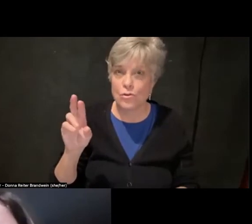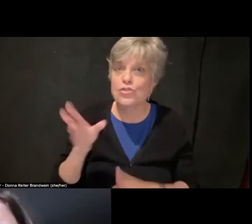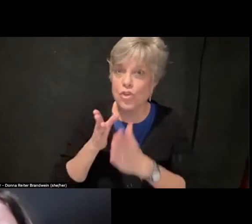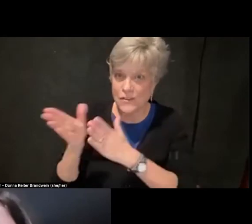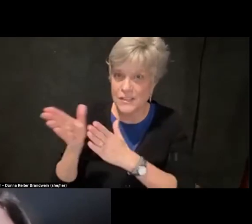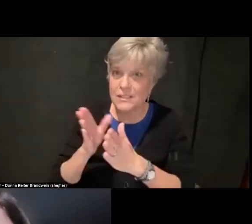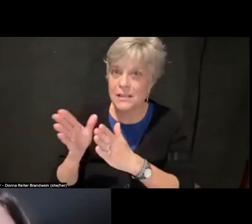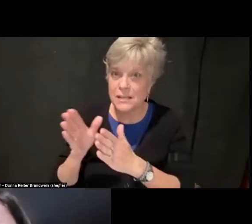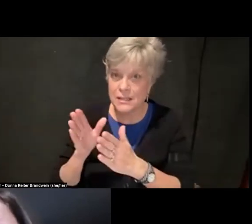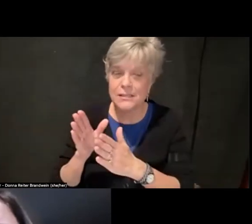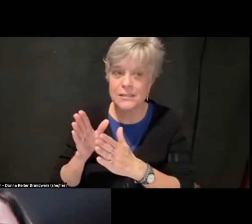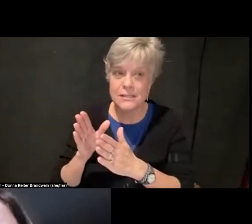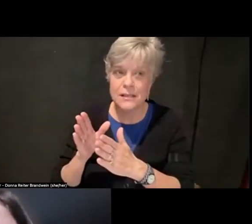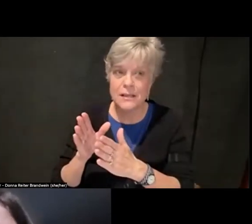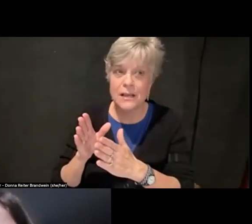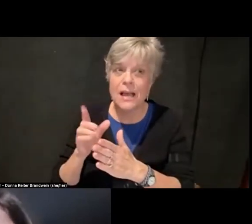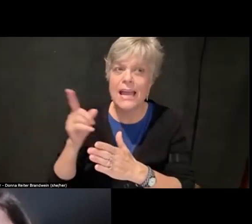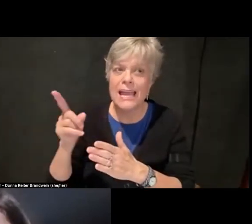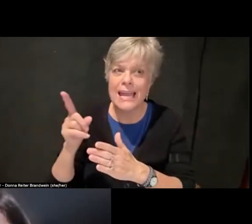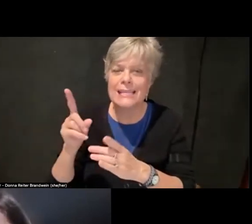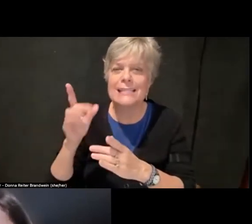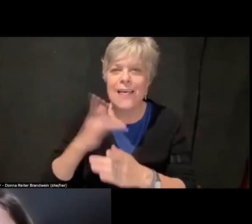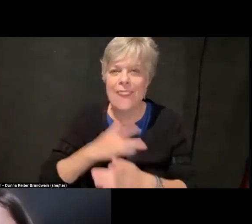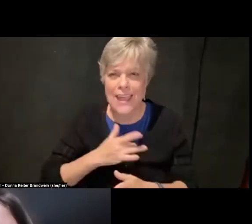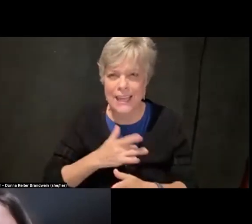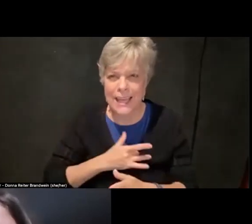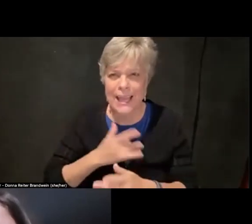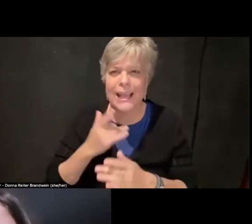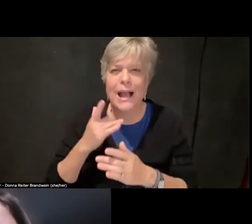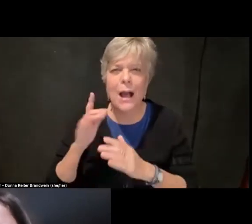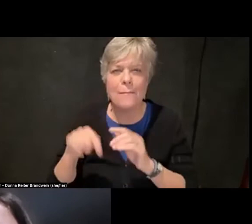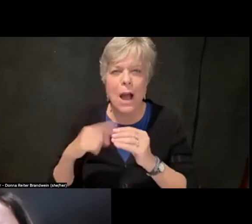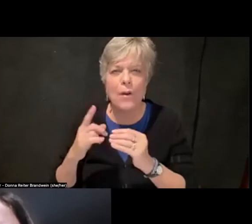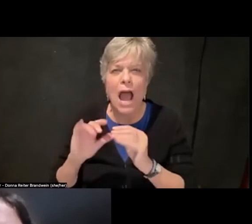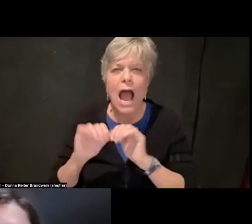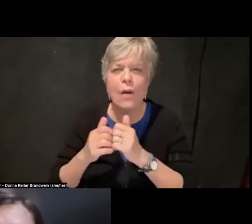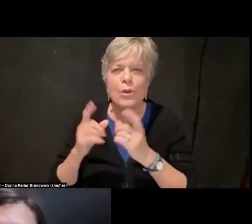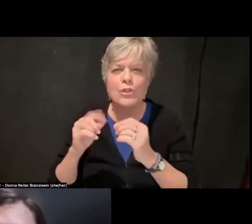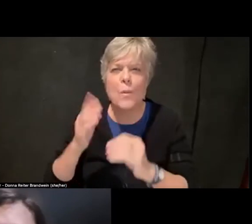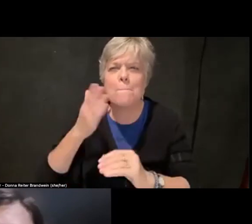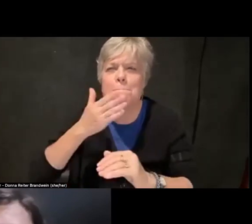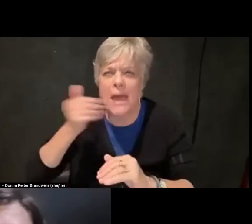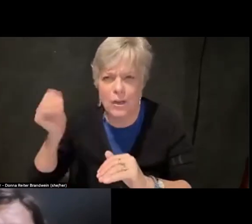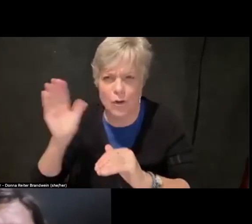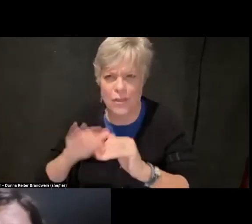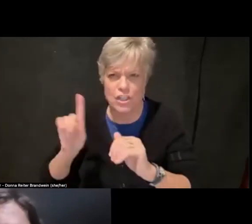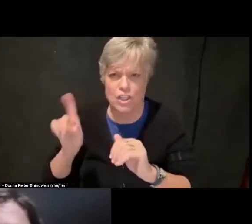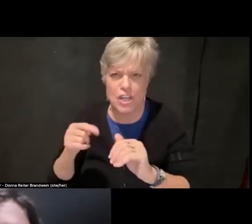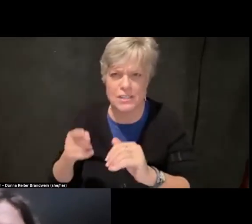is seeking ways to go beyond compliance. Because I think that that benefits the work